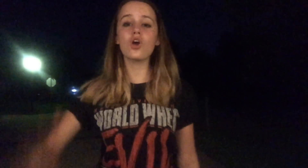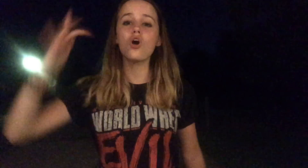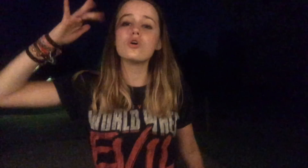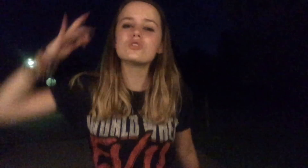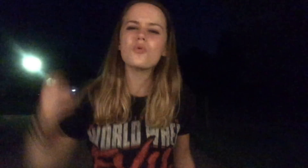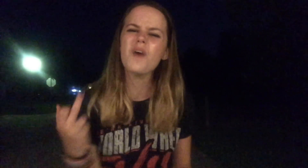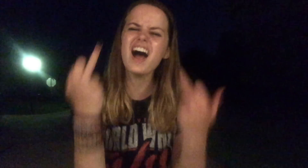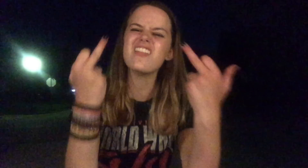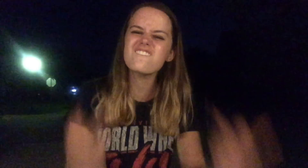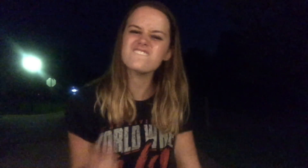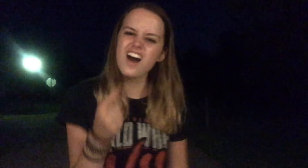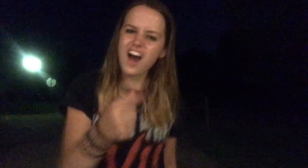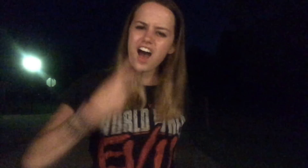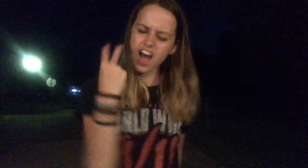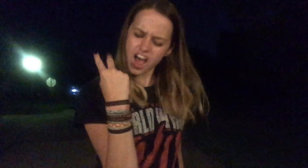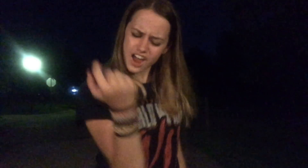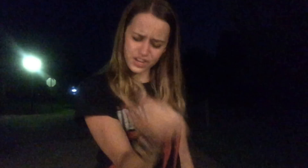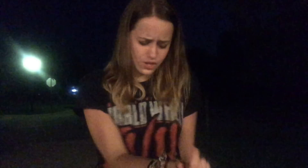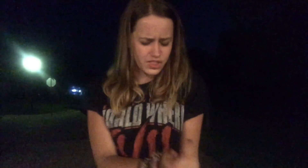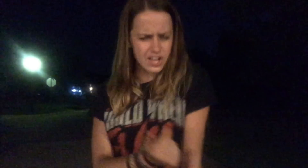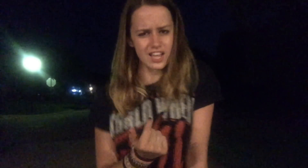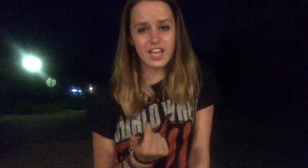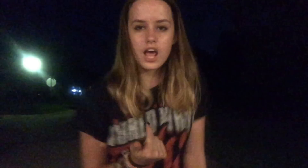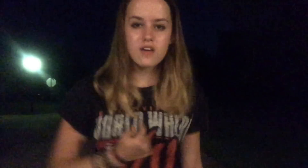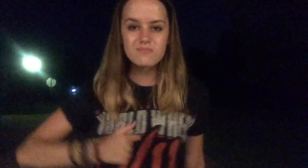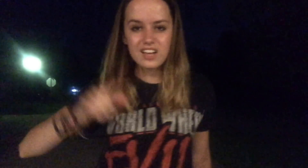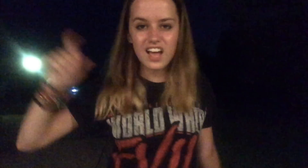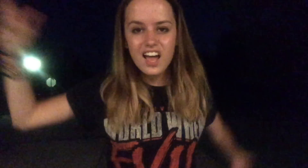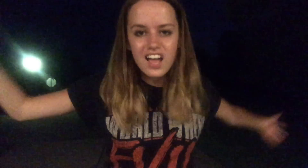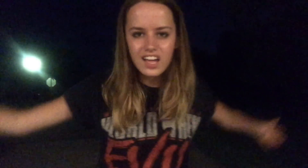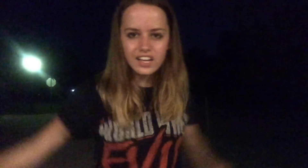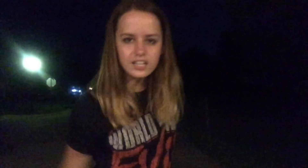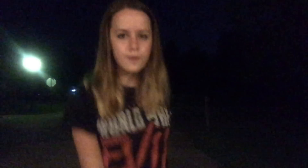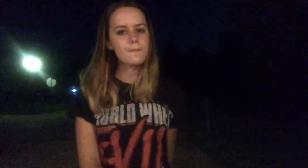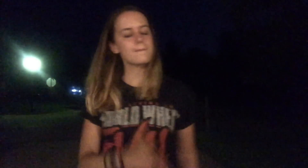So why the fuck are you looking at me